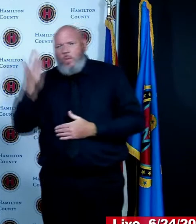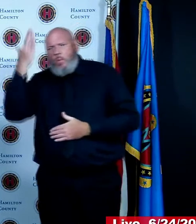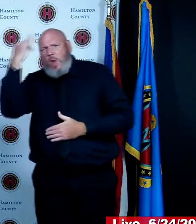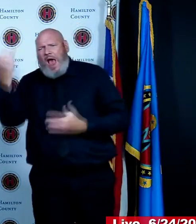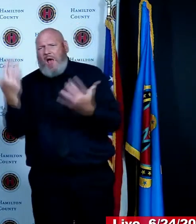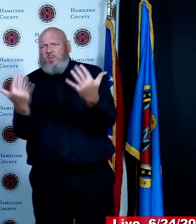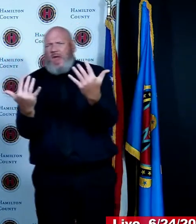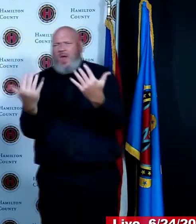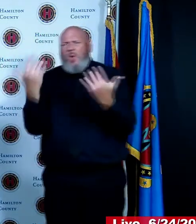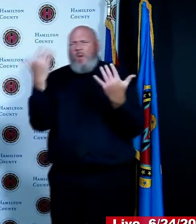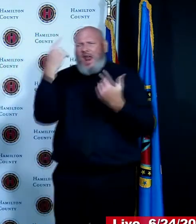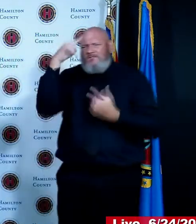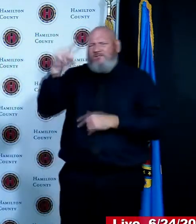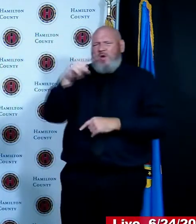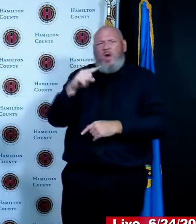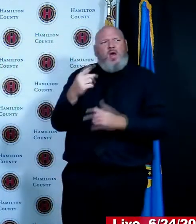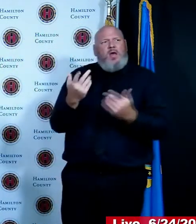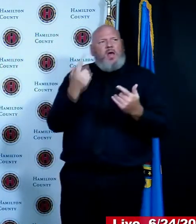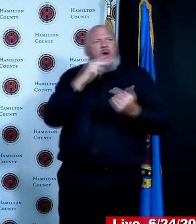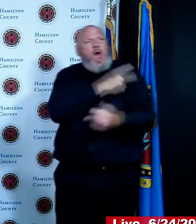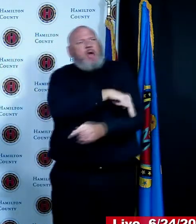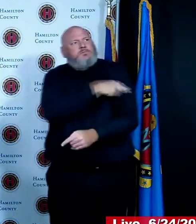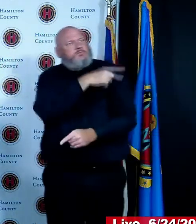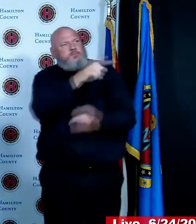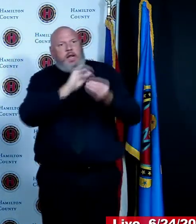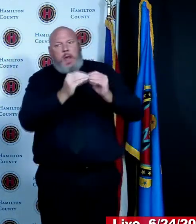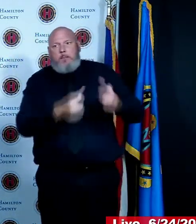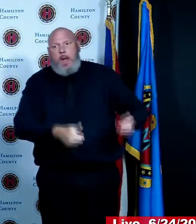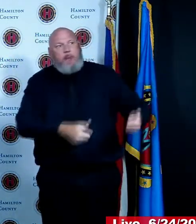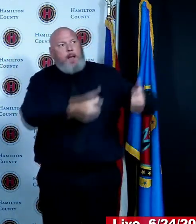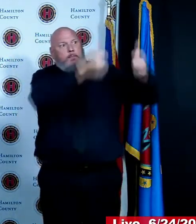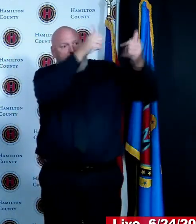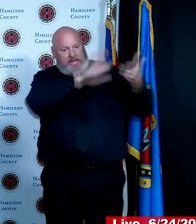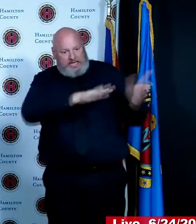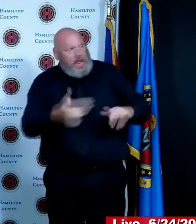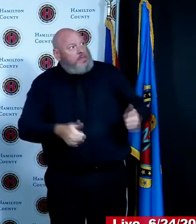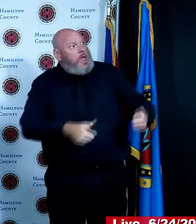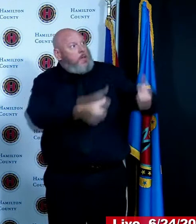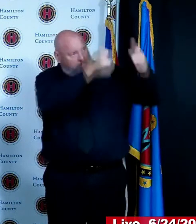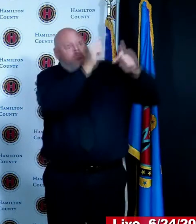to then start spiking again so the number one tool right now for preventing